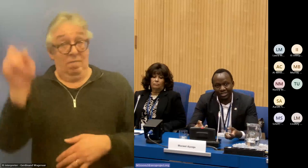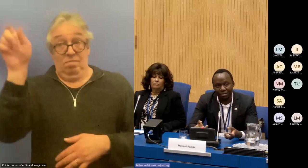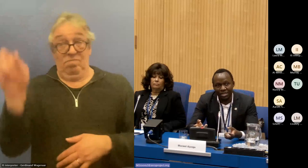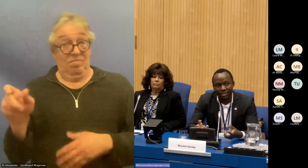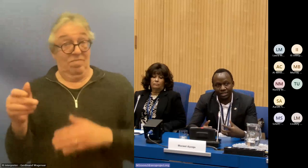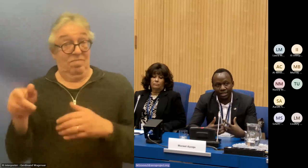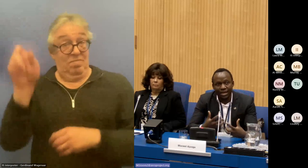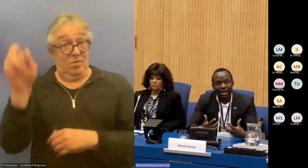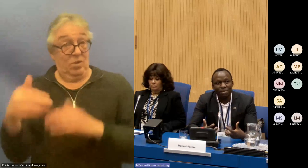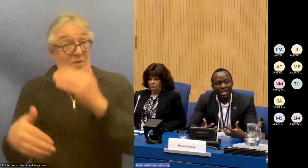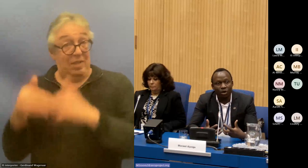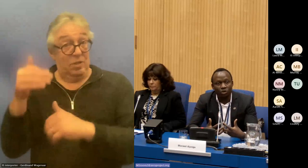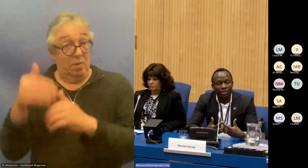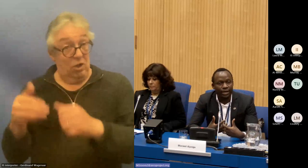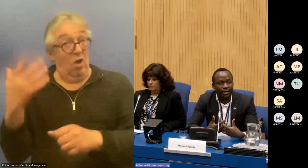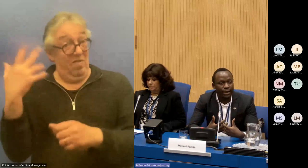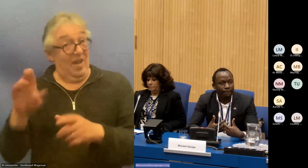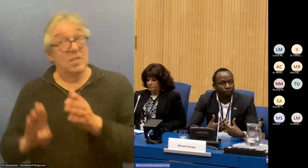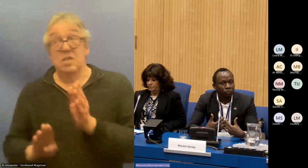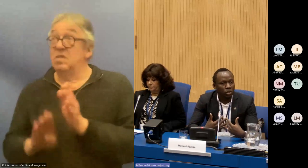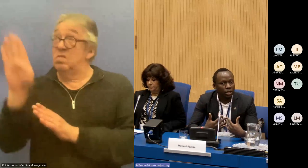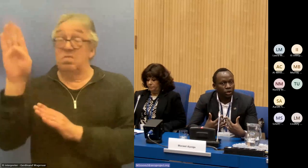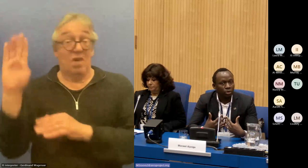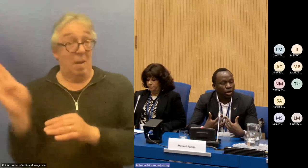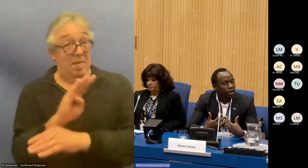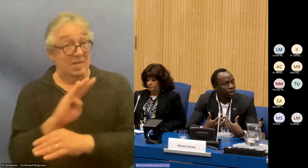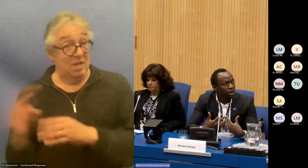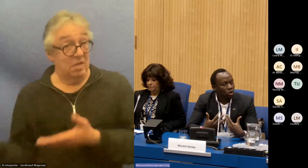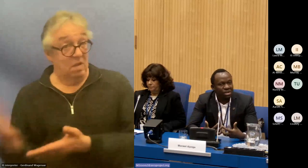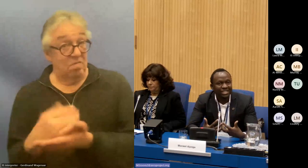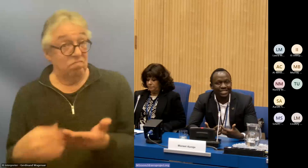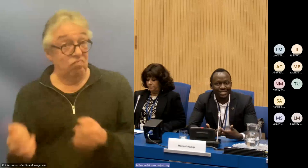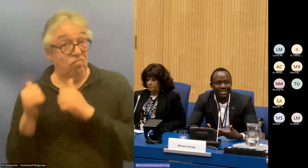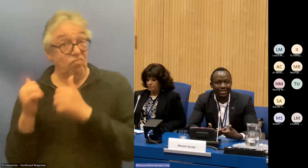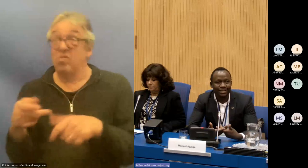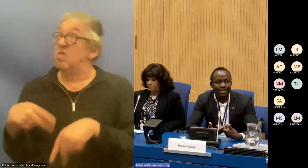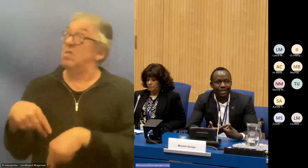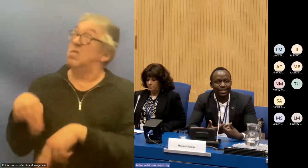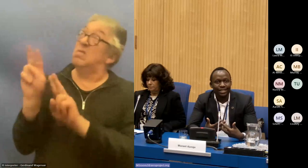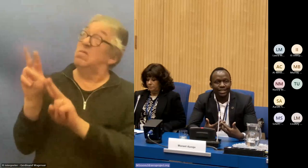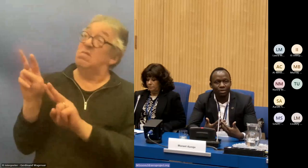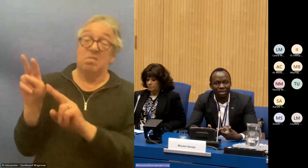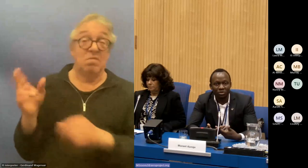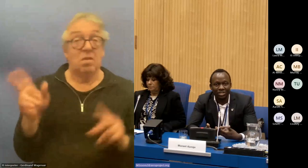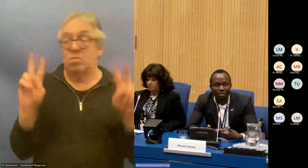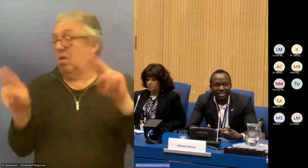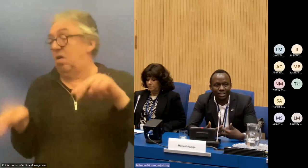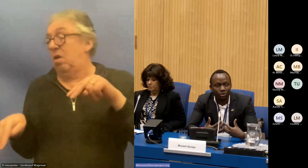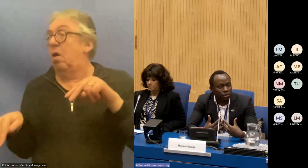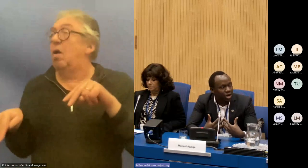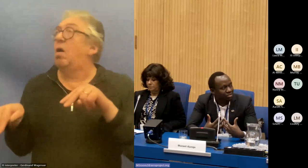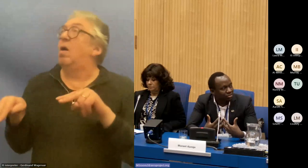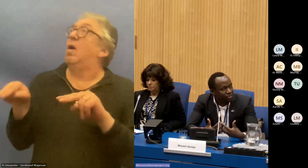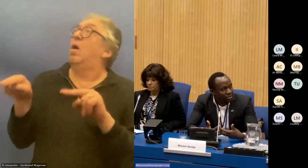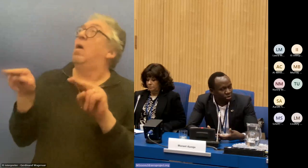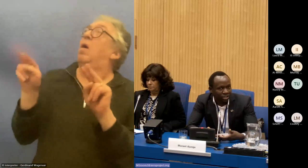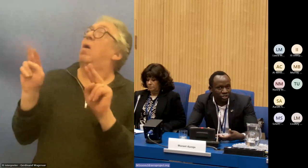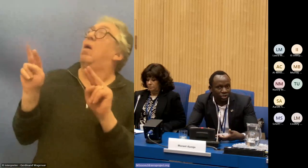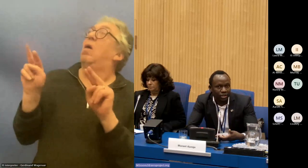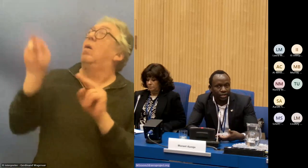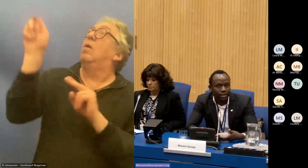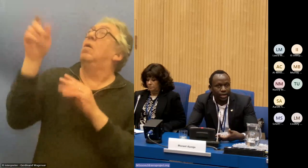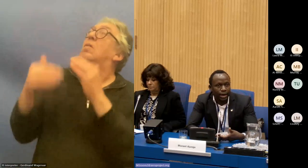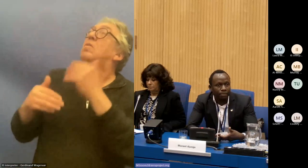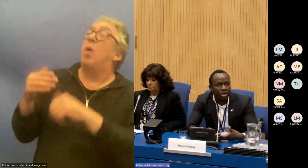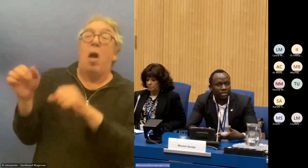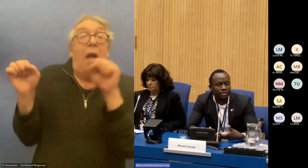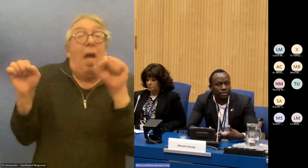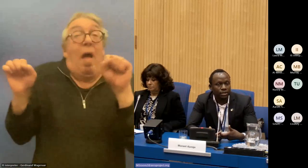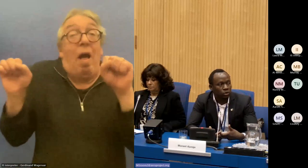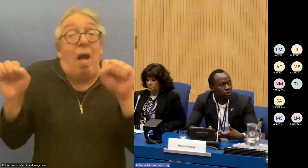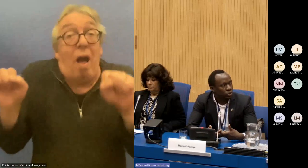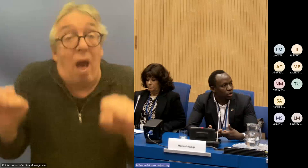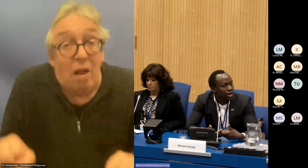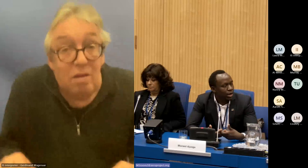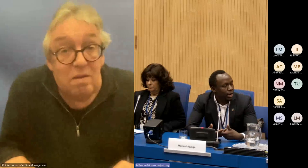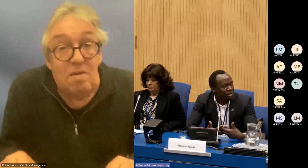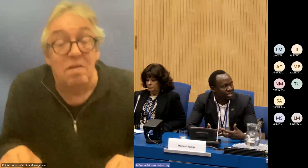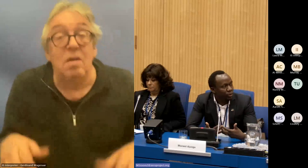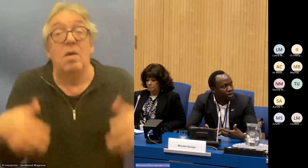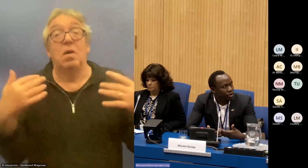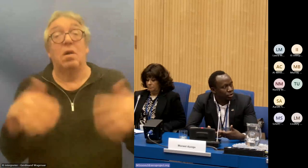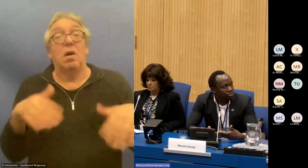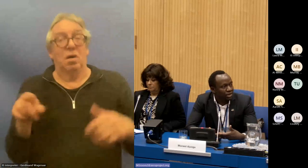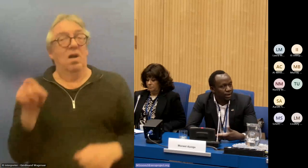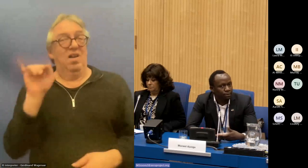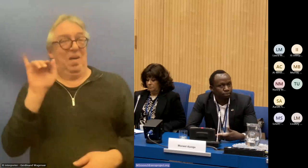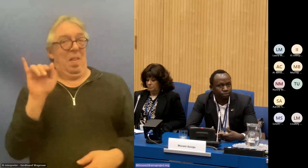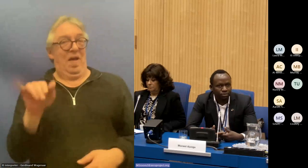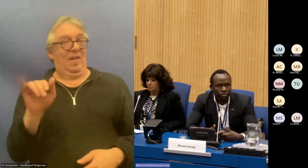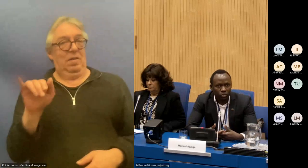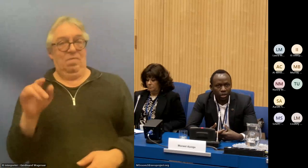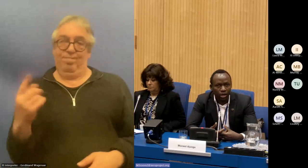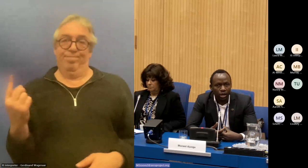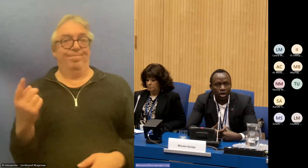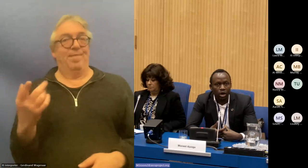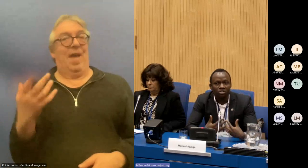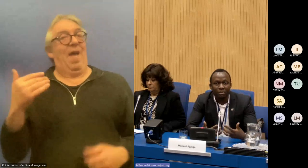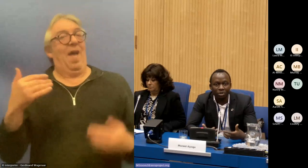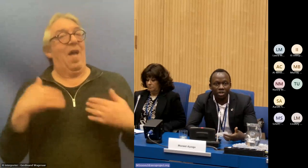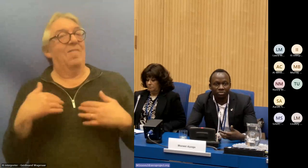with disabilities have that potential, is also a better way of championing